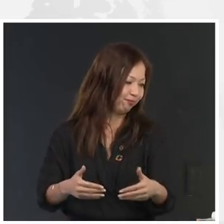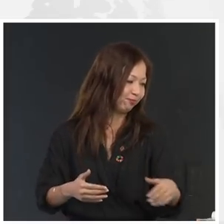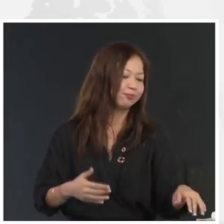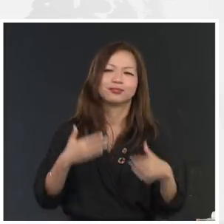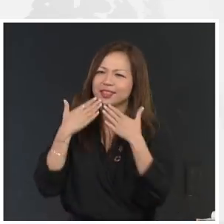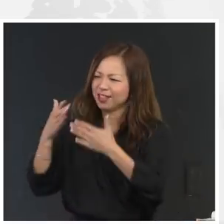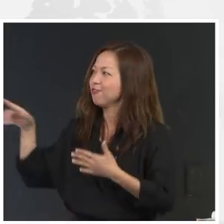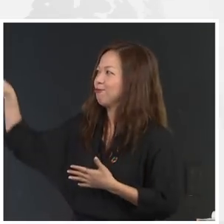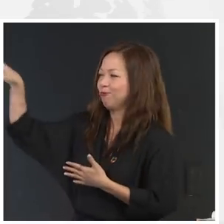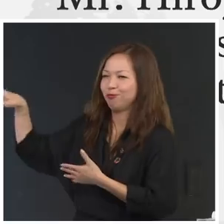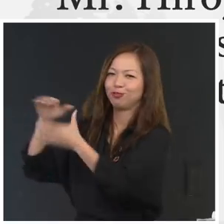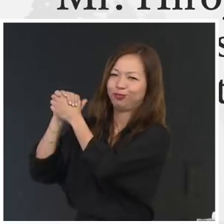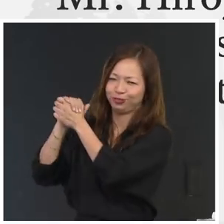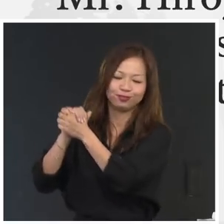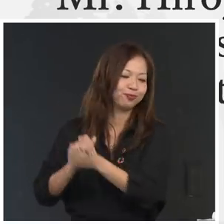Masal